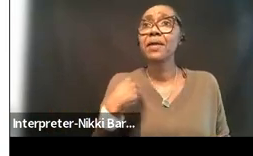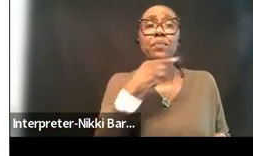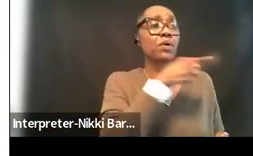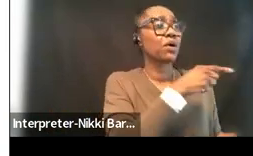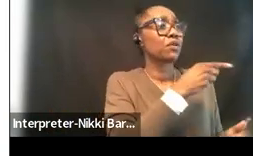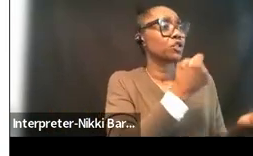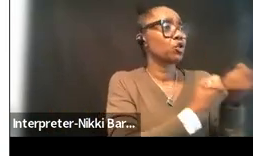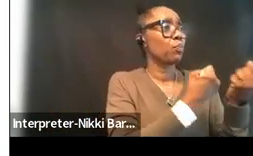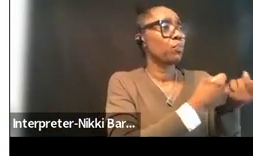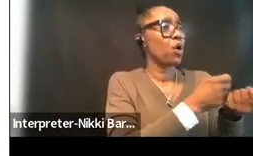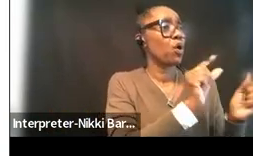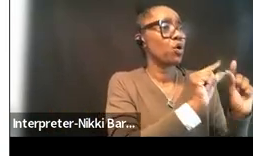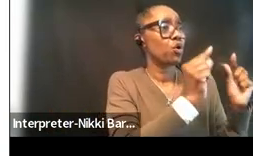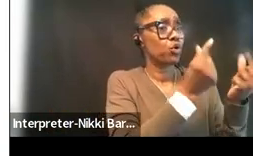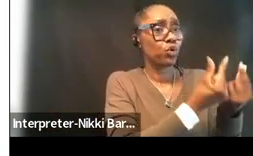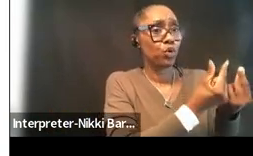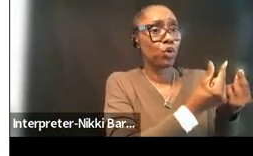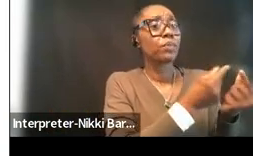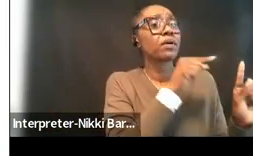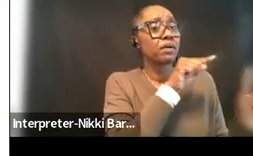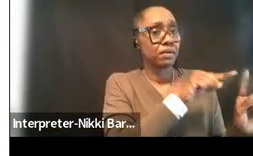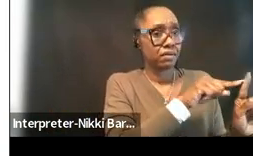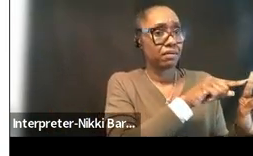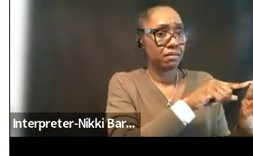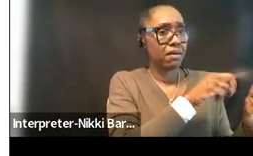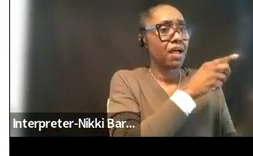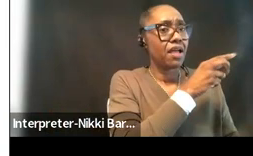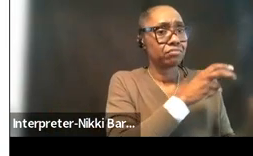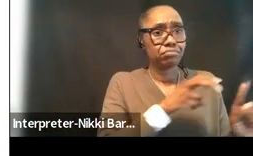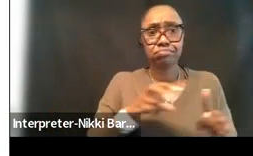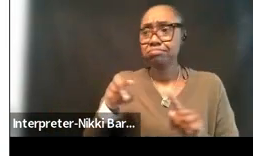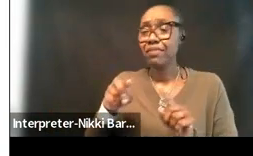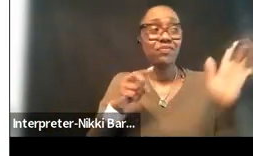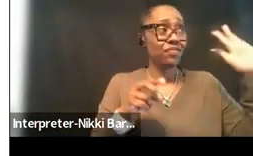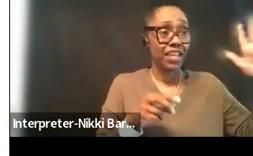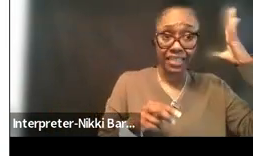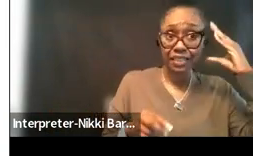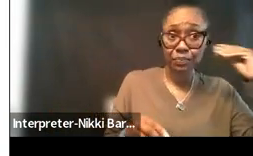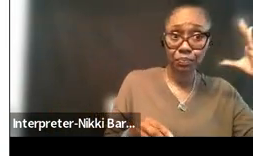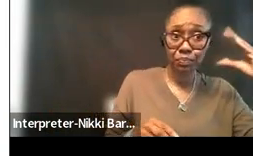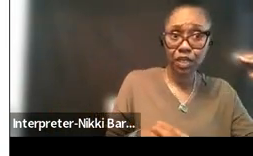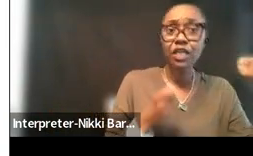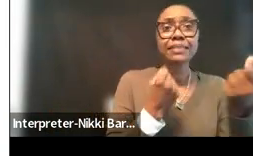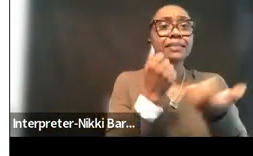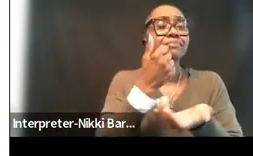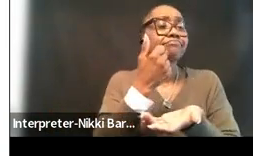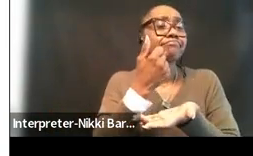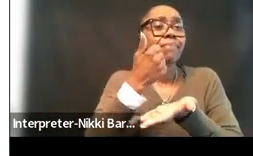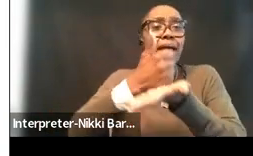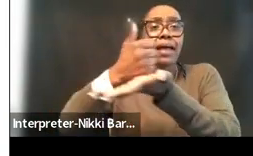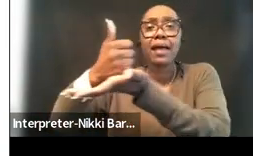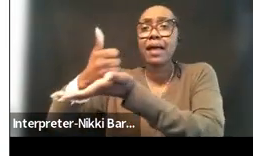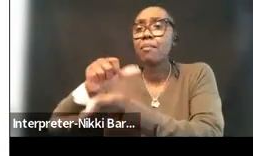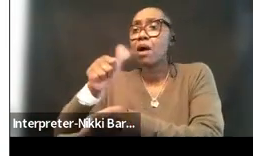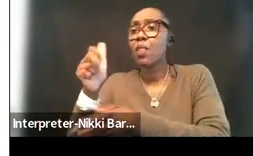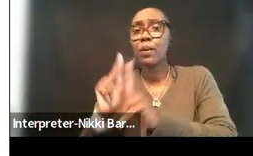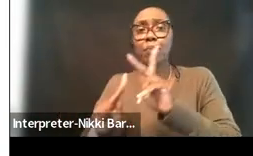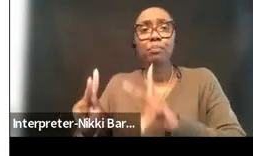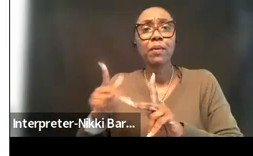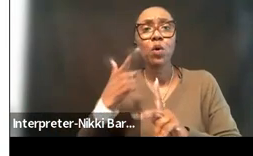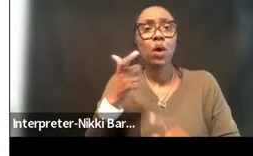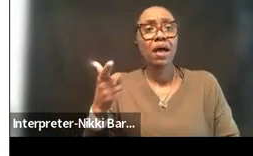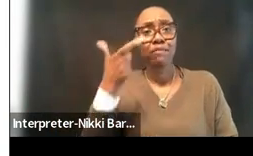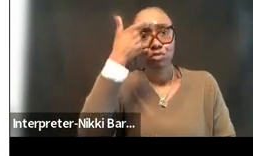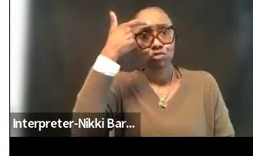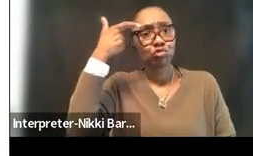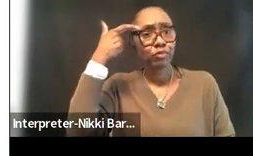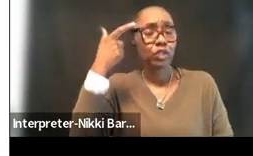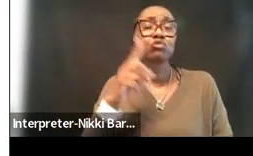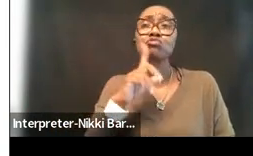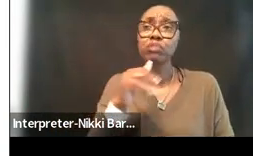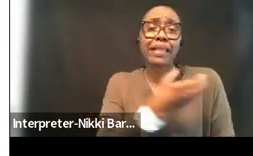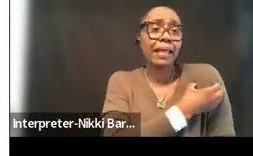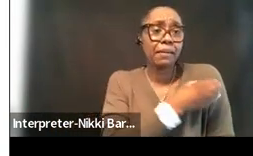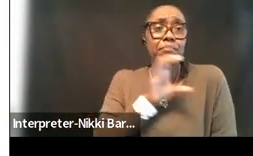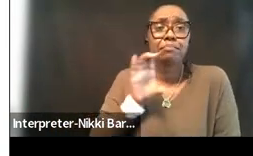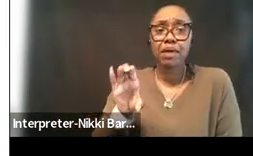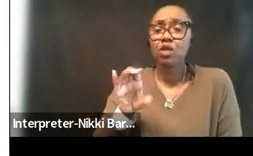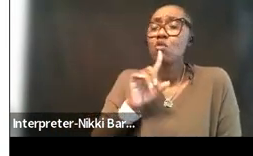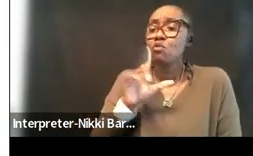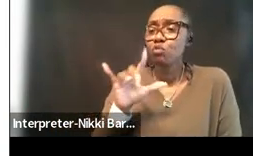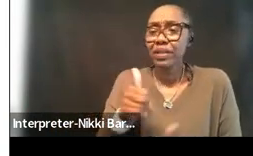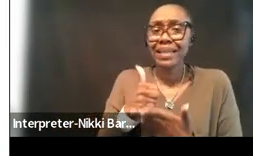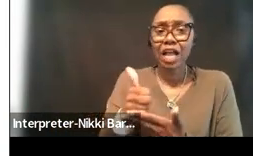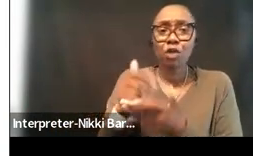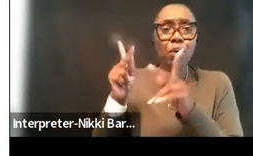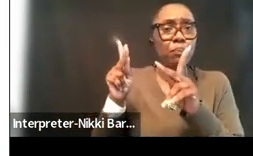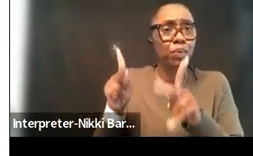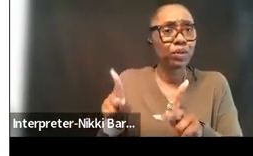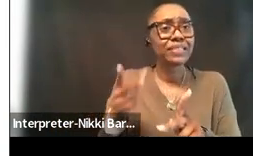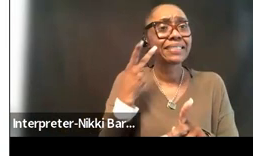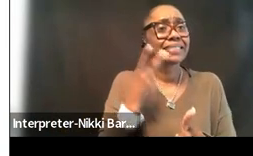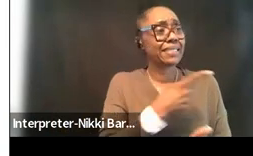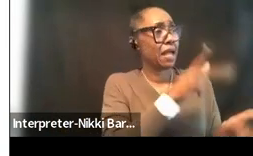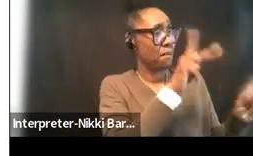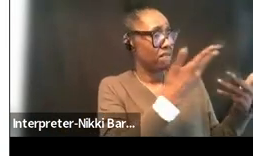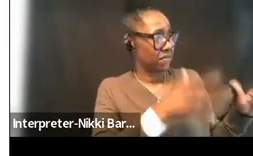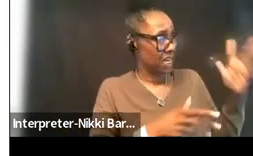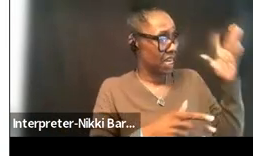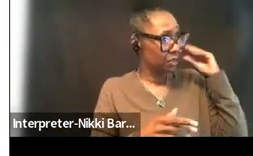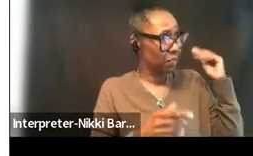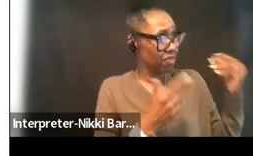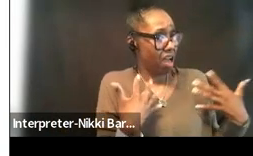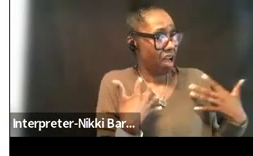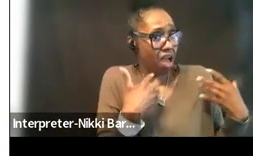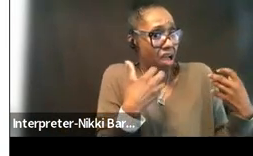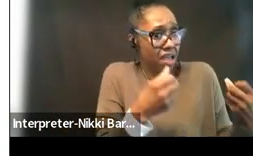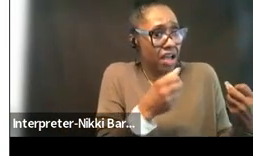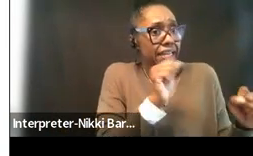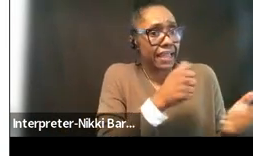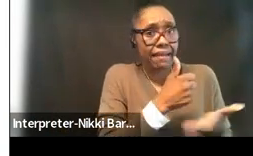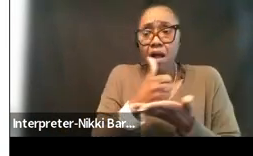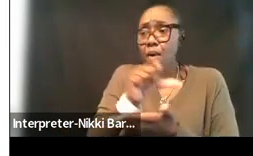And this happens very naturally and it's very empowering. And really can help someone to see how far they have come in their journey of healing from the trauma.